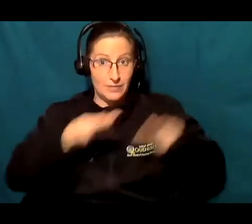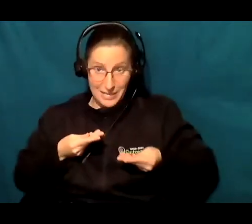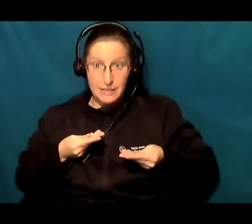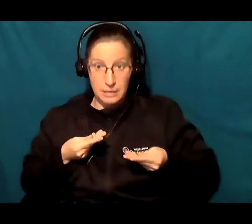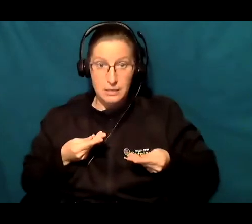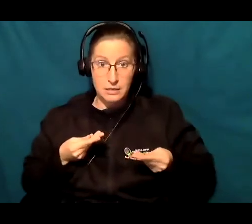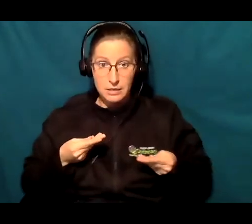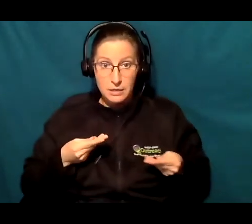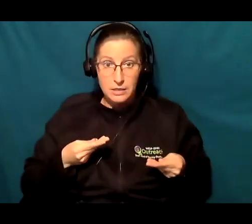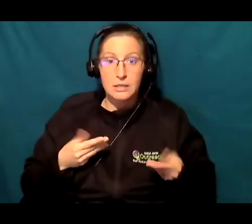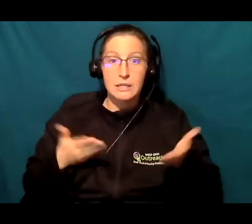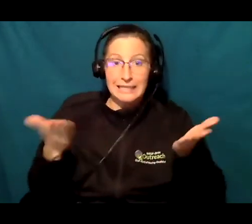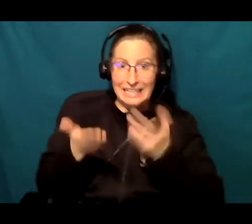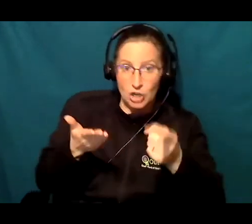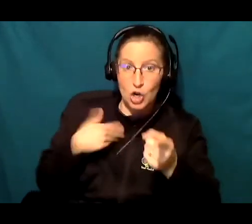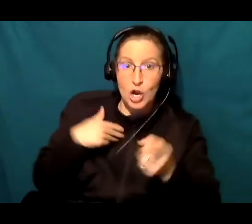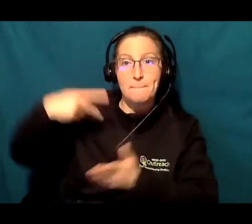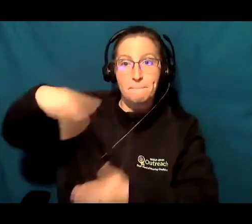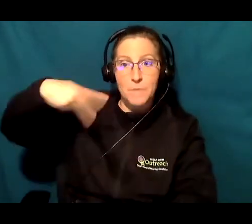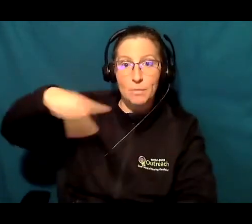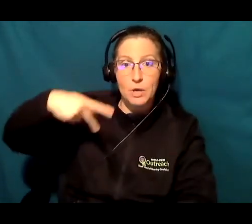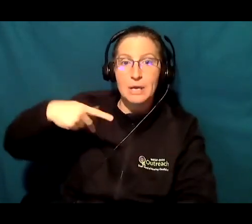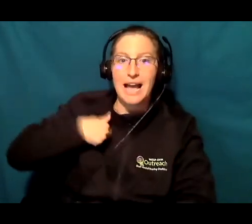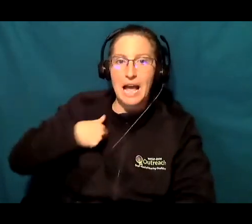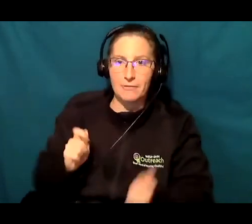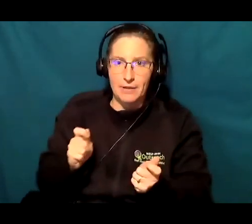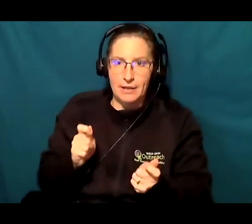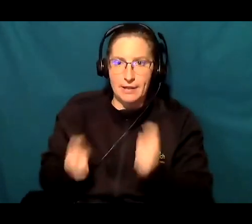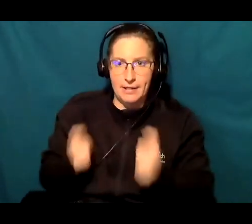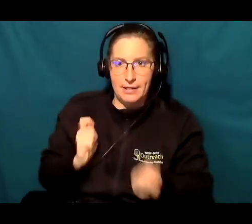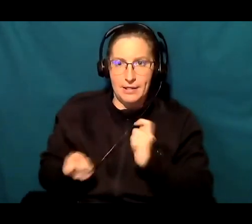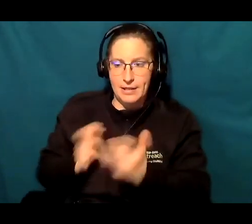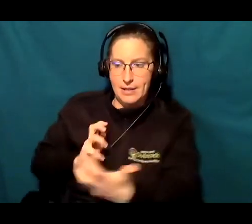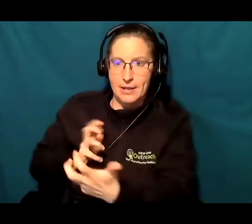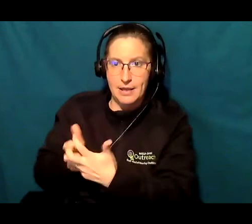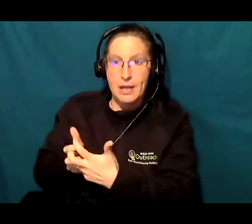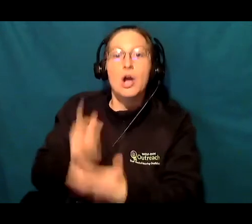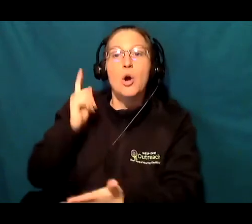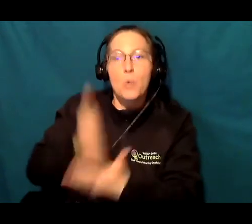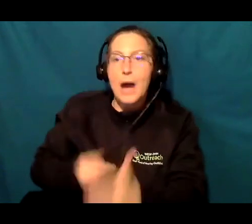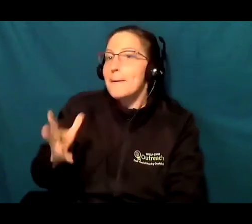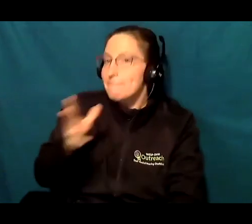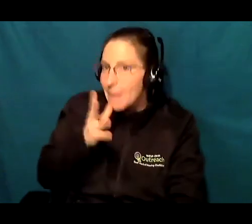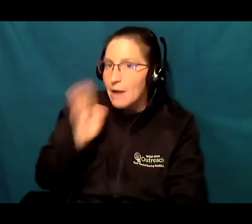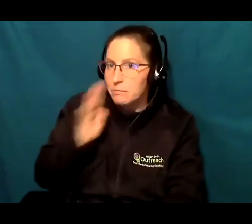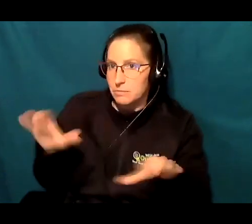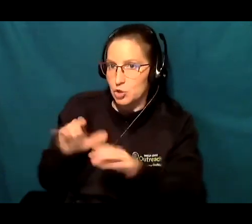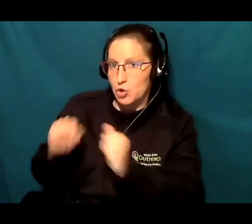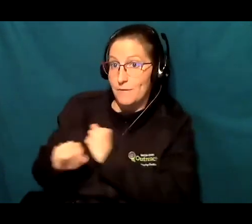And right here in purple, I've adapted what the mom is going to do virtually.